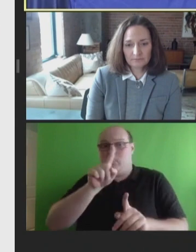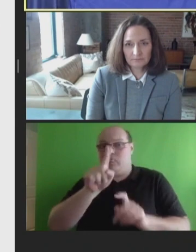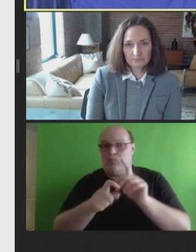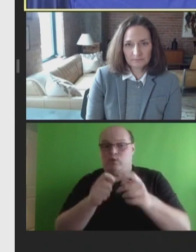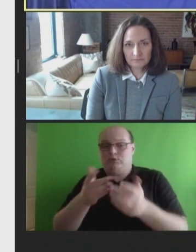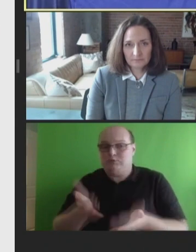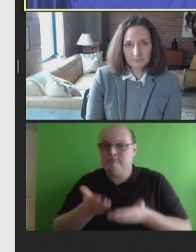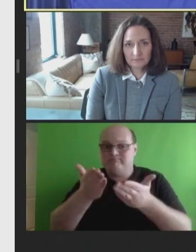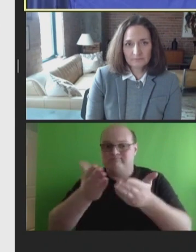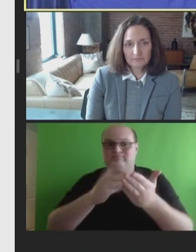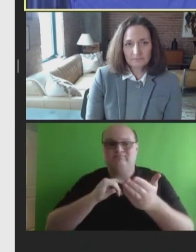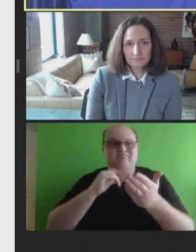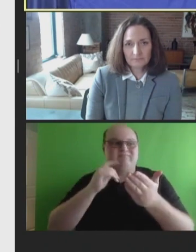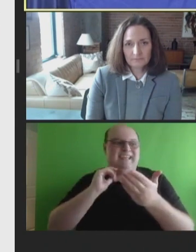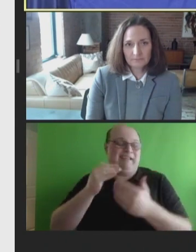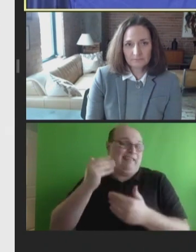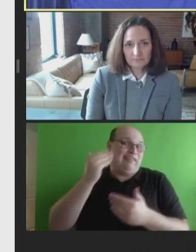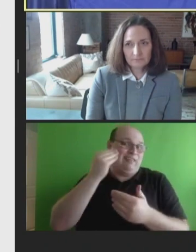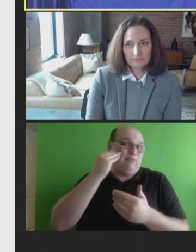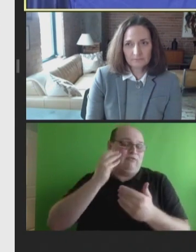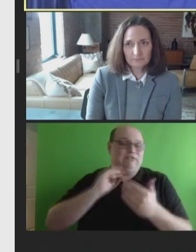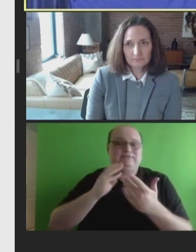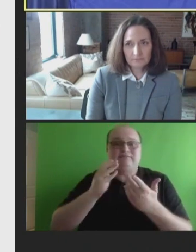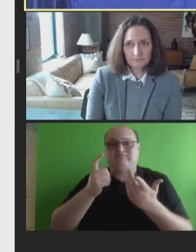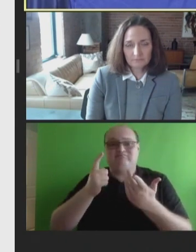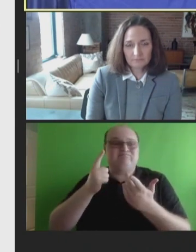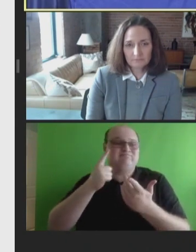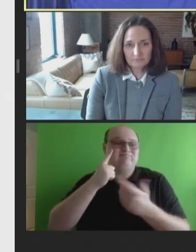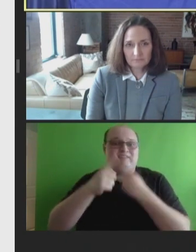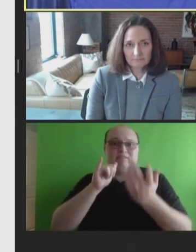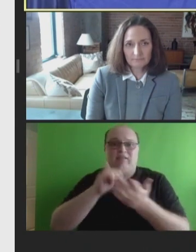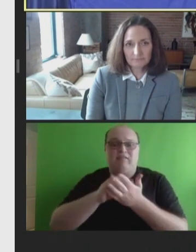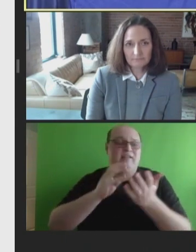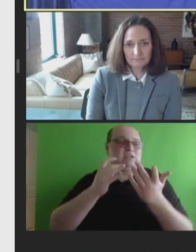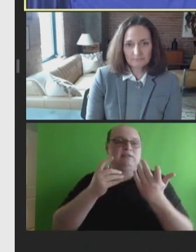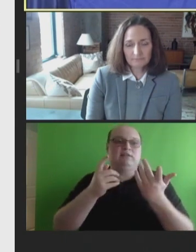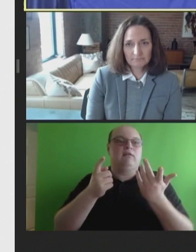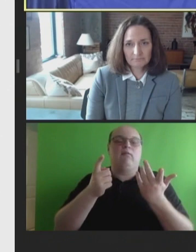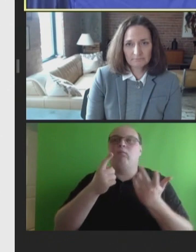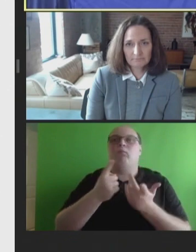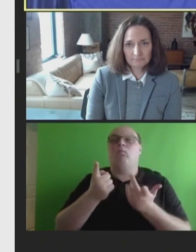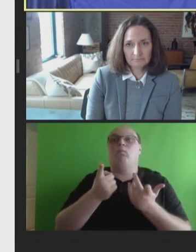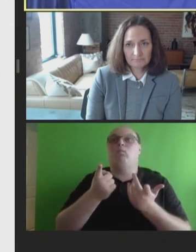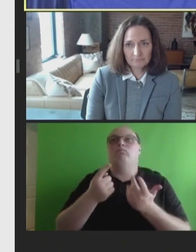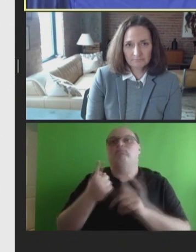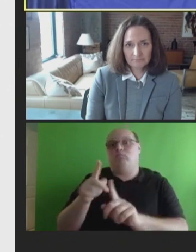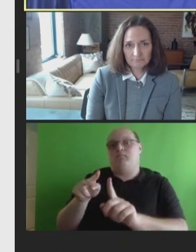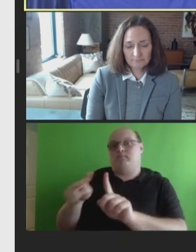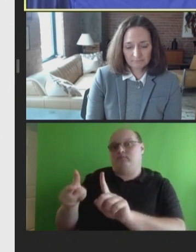certainly in the awareness of -- as we're thinking about this and I mean, one perspective that I have